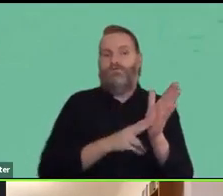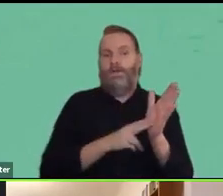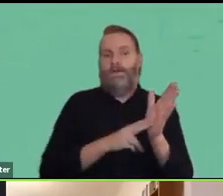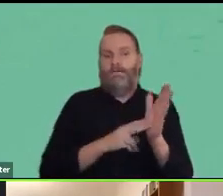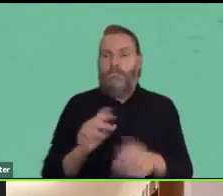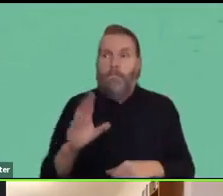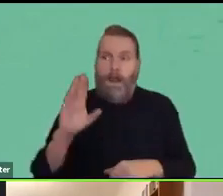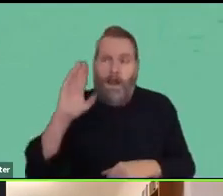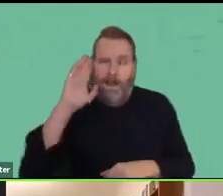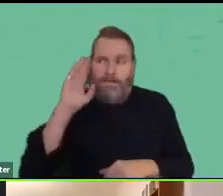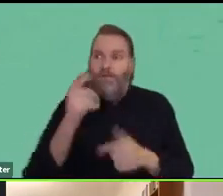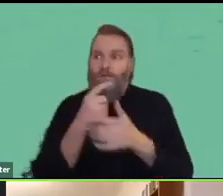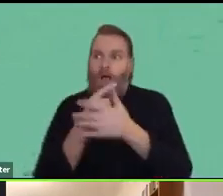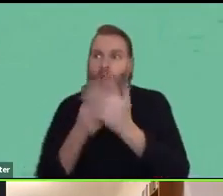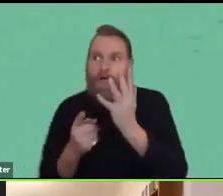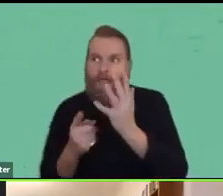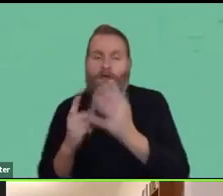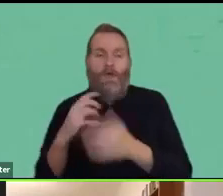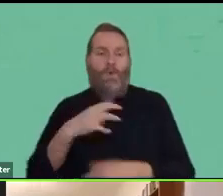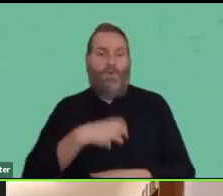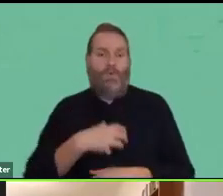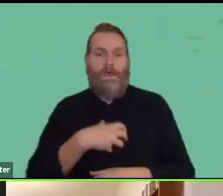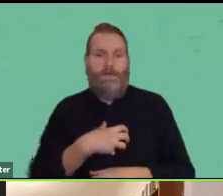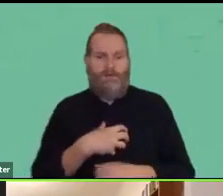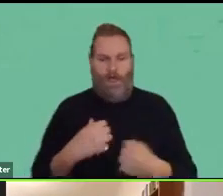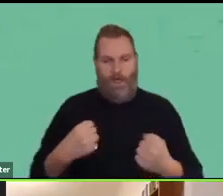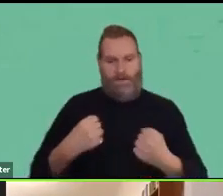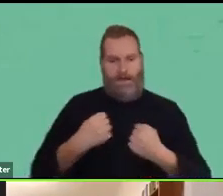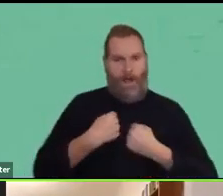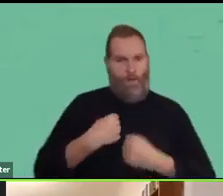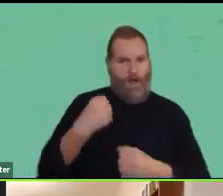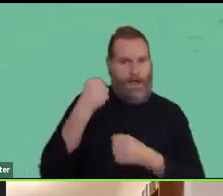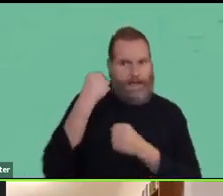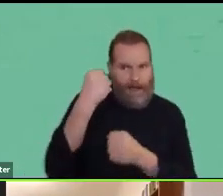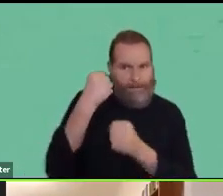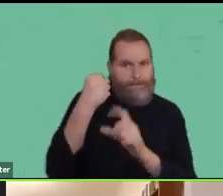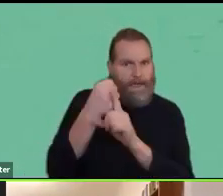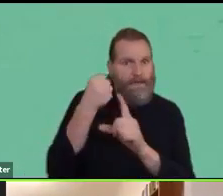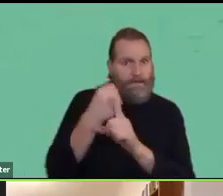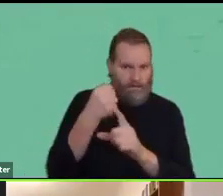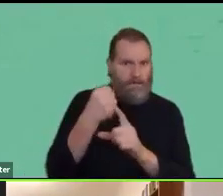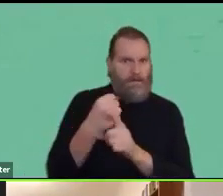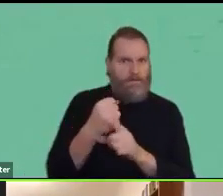and how we can make our campaign really vibrant involving tens of thousands of people early in